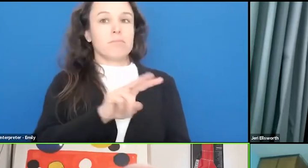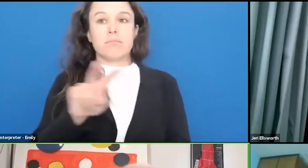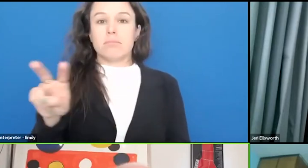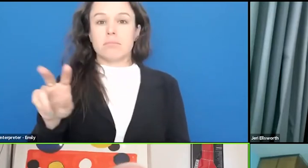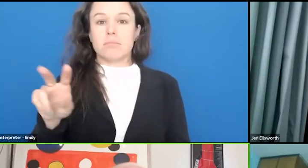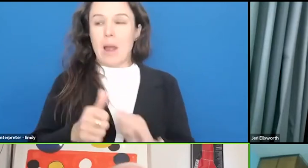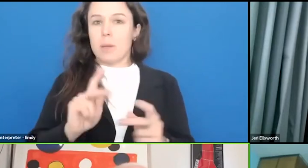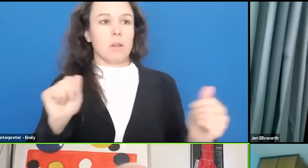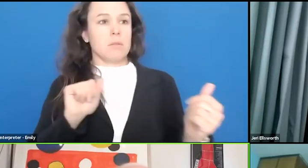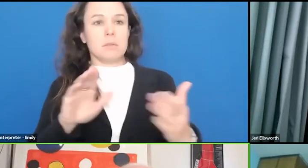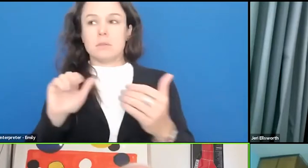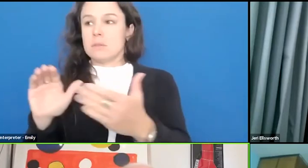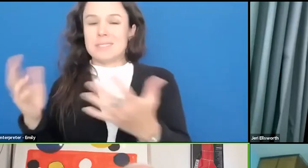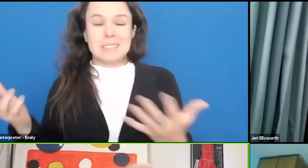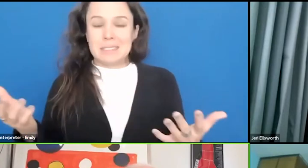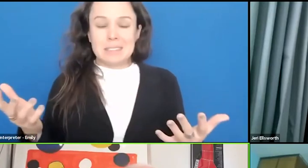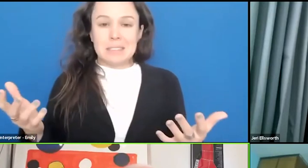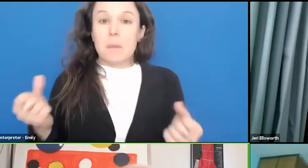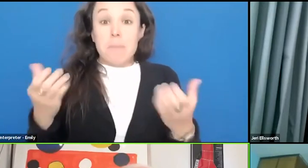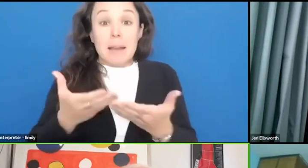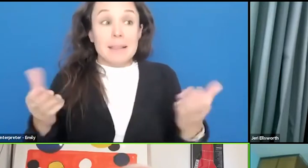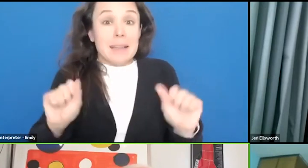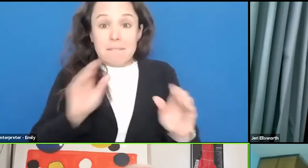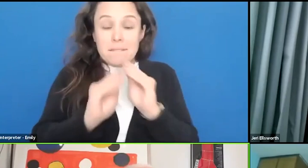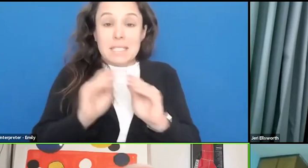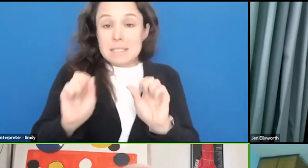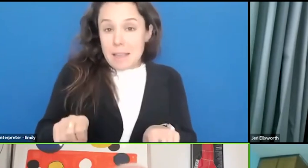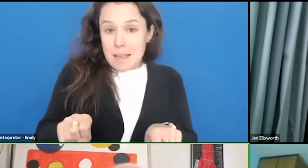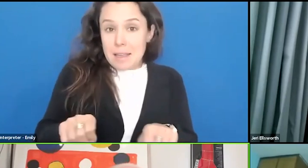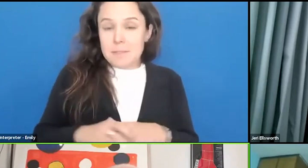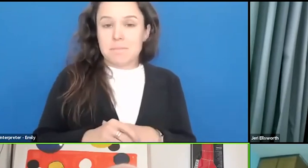and there are a whole variety of these things that can be fixed, but that would be my sense